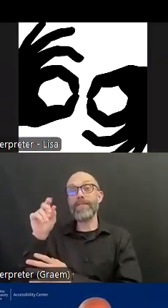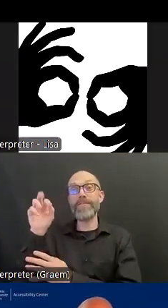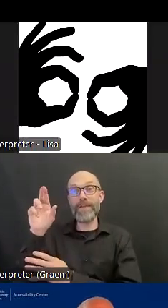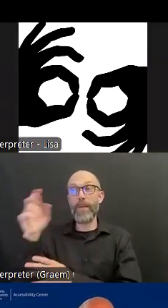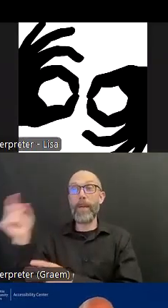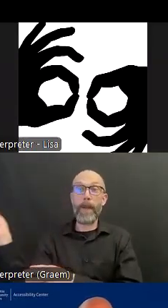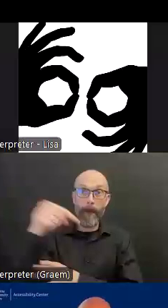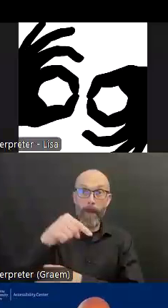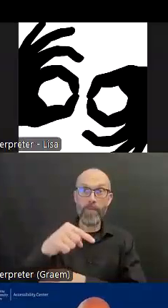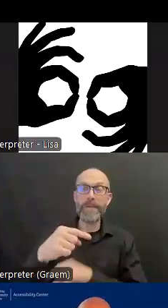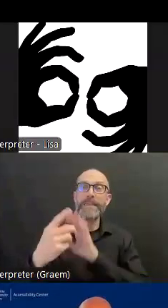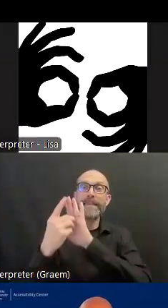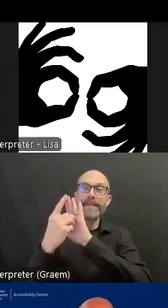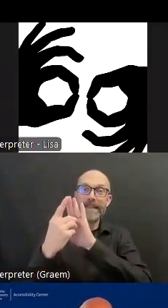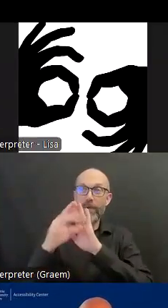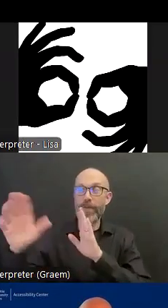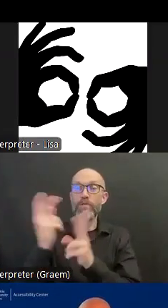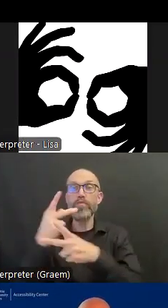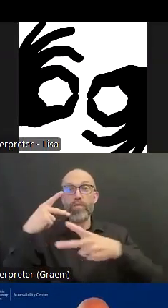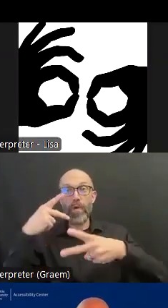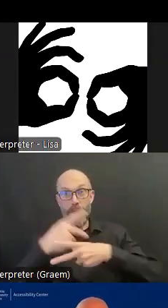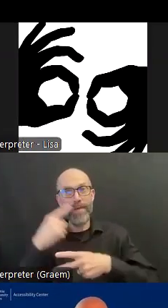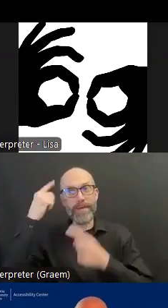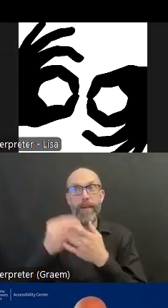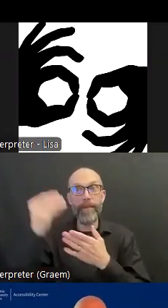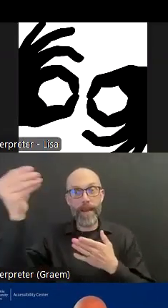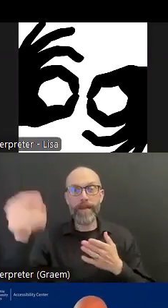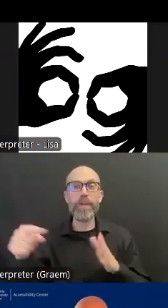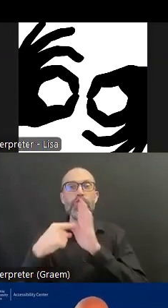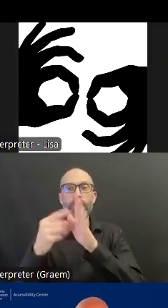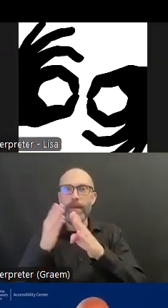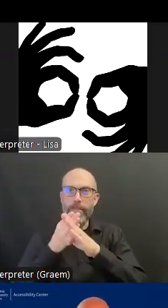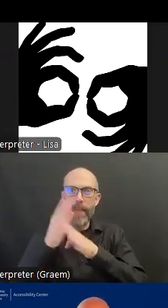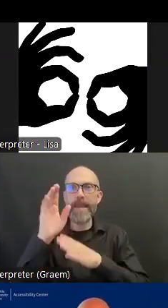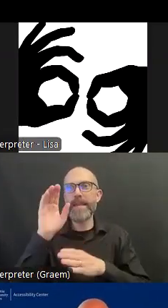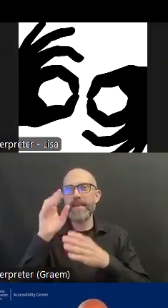looking to get, show you all the main features or functionality that you're looking to get.